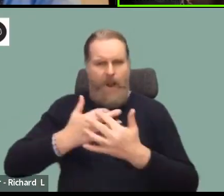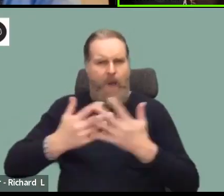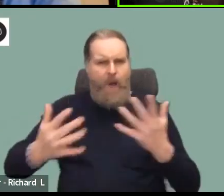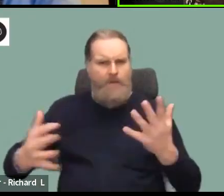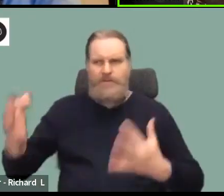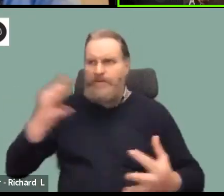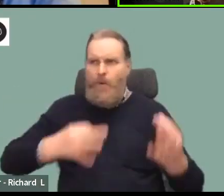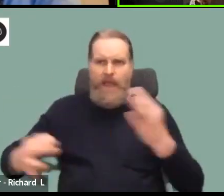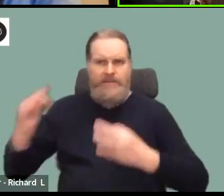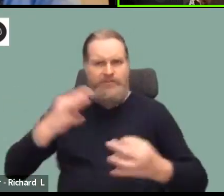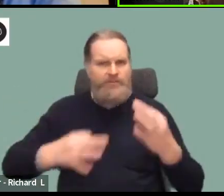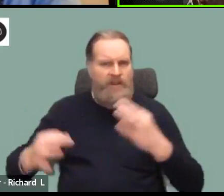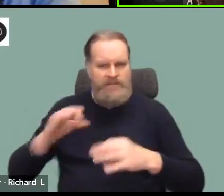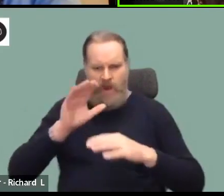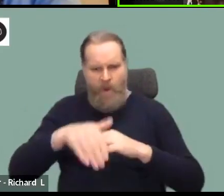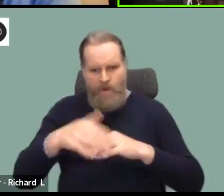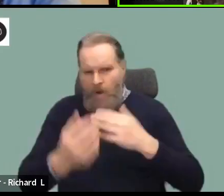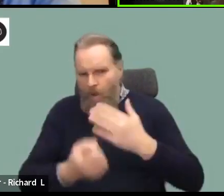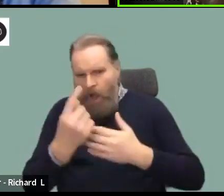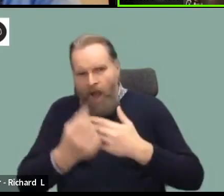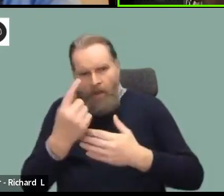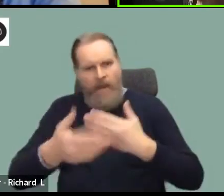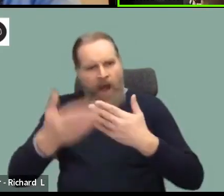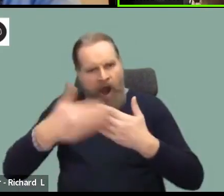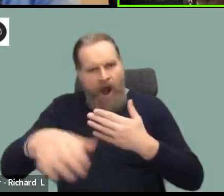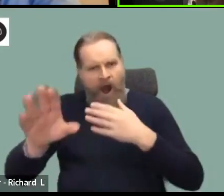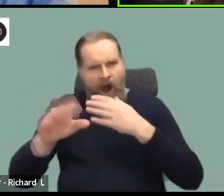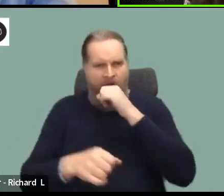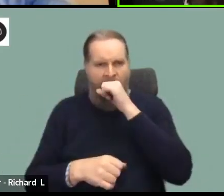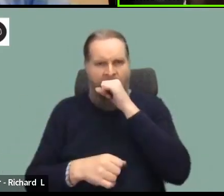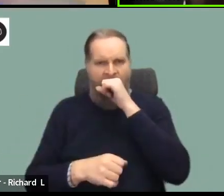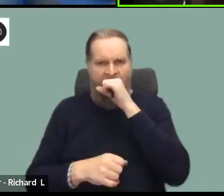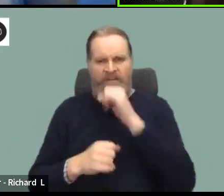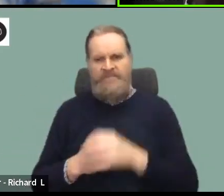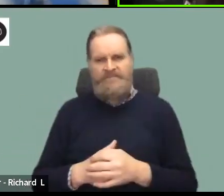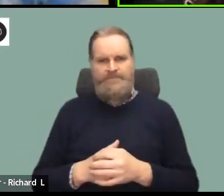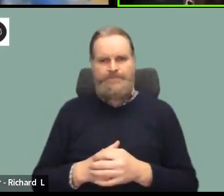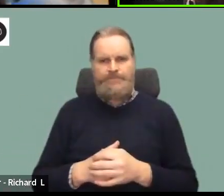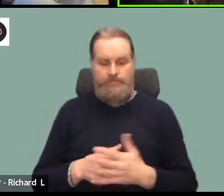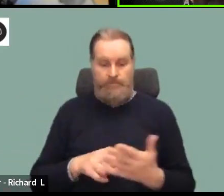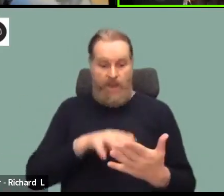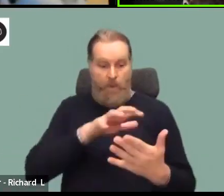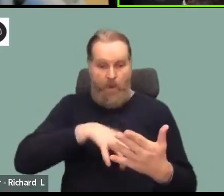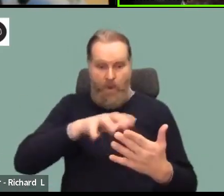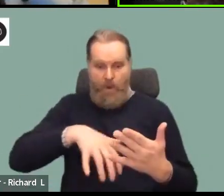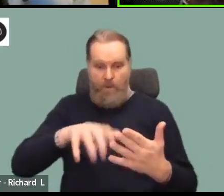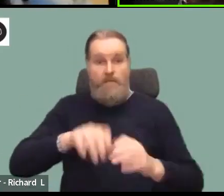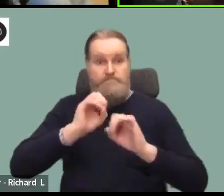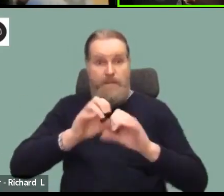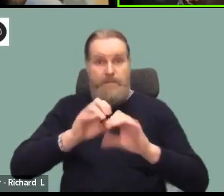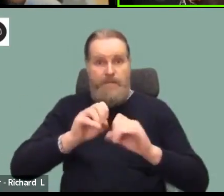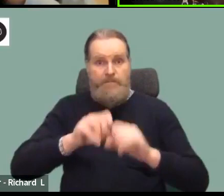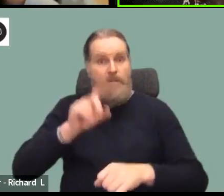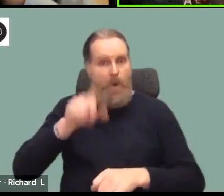y hundreds of queries y hundreds of queries about every aspect of what's every aspect of what's happening. So, wants to one wants to won't be able to read every.